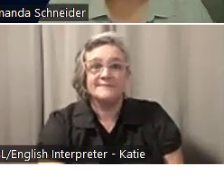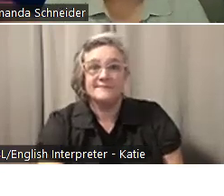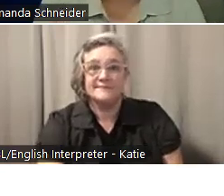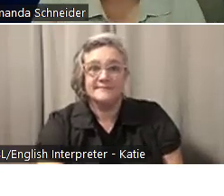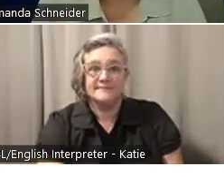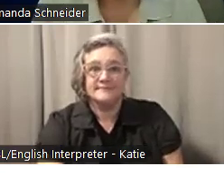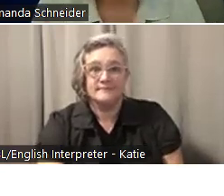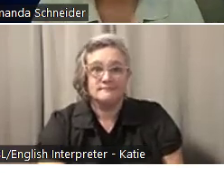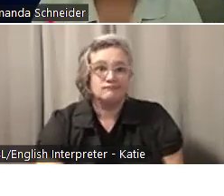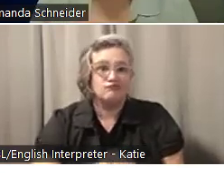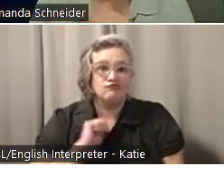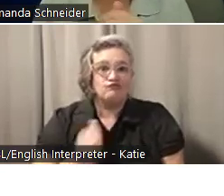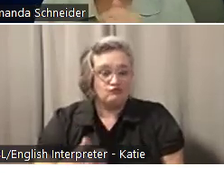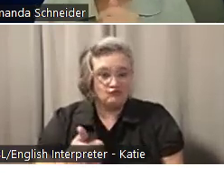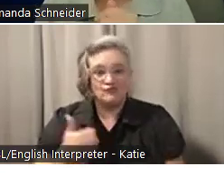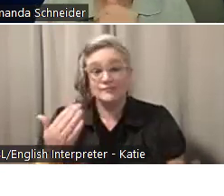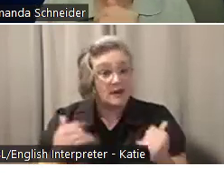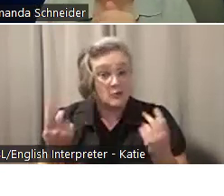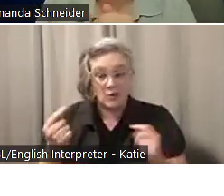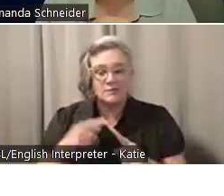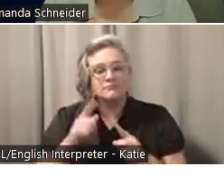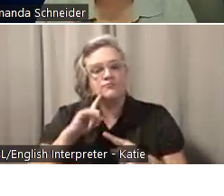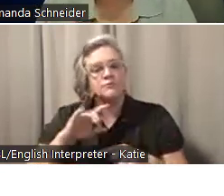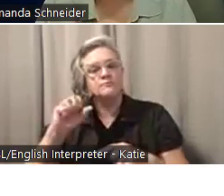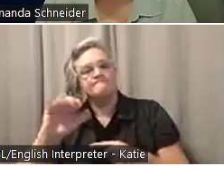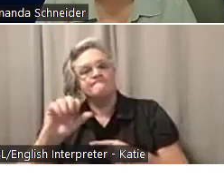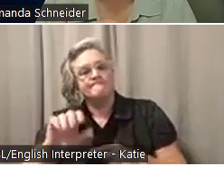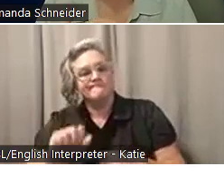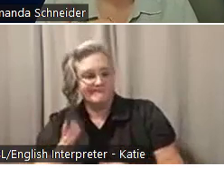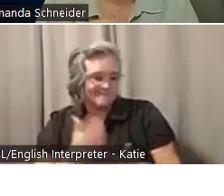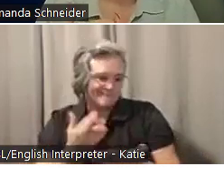Alright, so next thing is just highlighting some resources that you can explore.